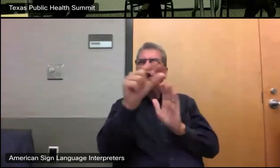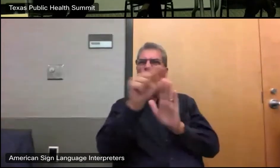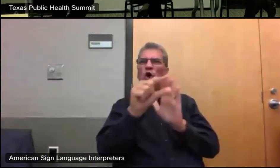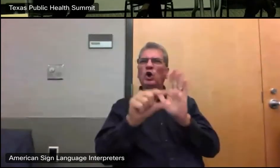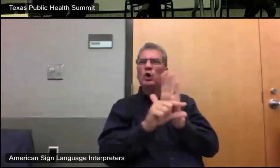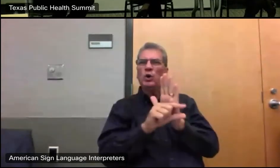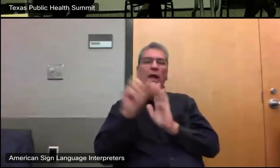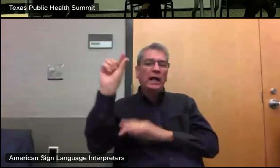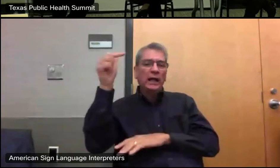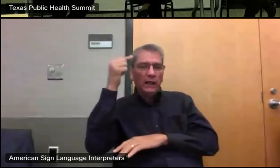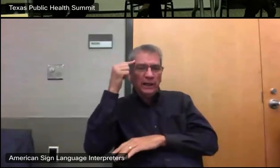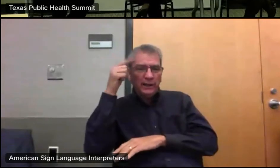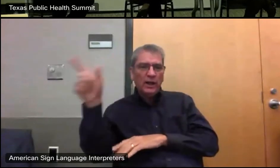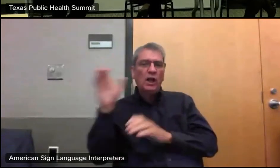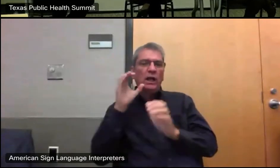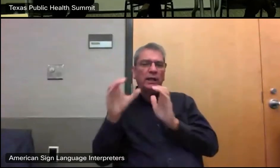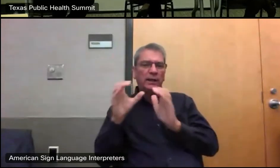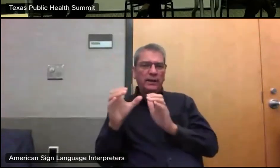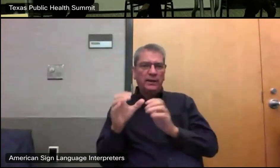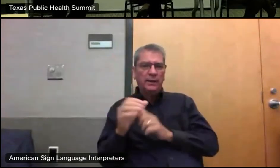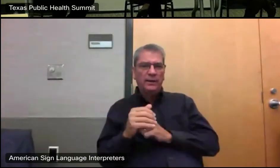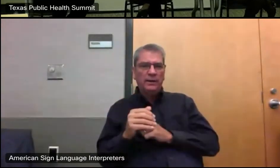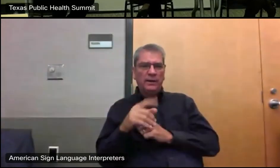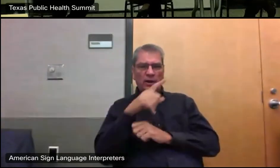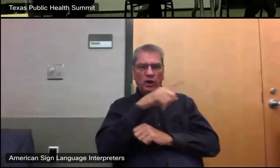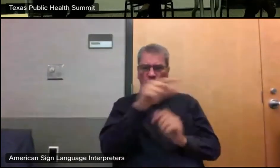Like the Government's communication? It's like you're a professor graded and I was like,